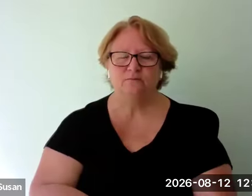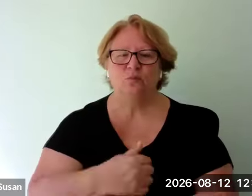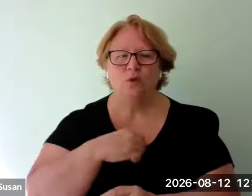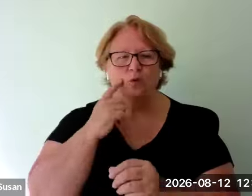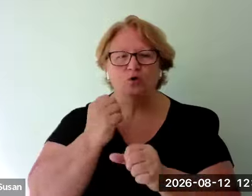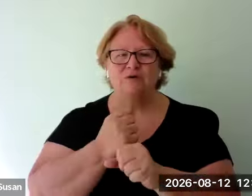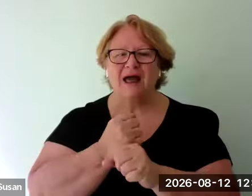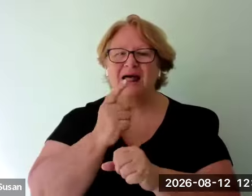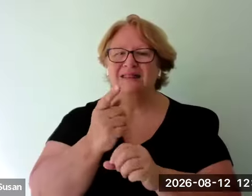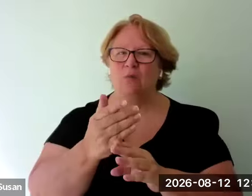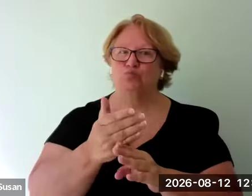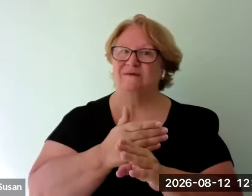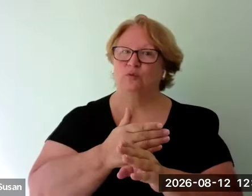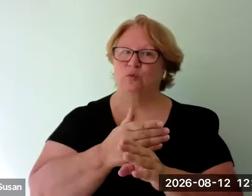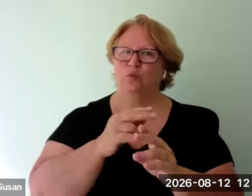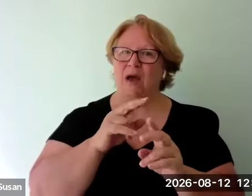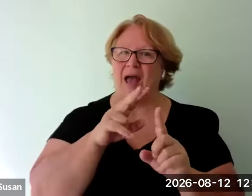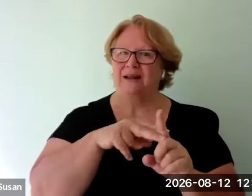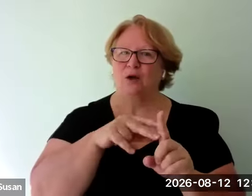updates when we have updates as well too. As I mentioned,